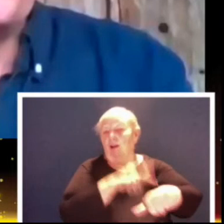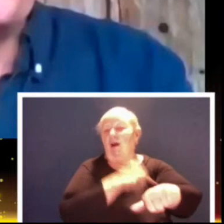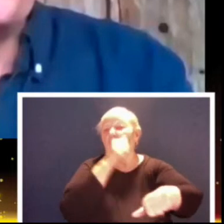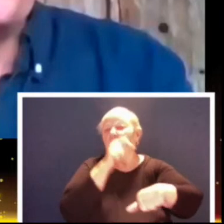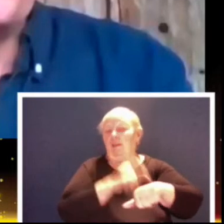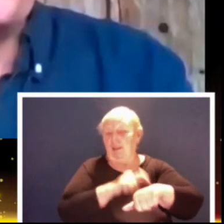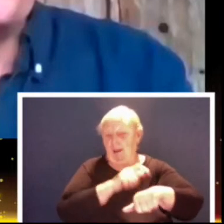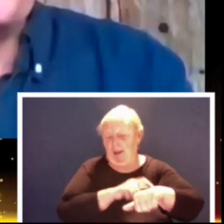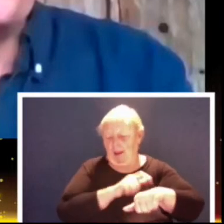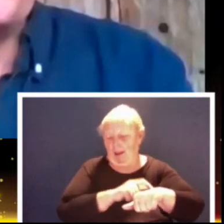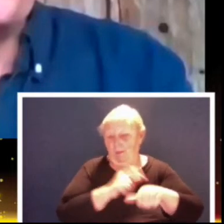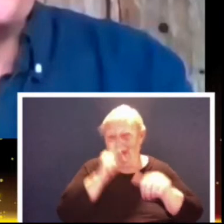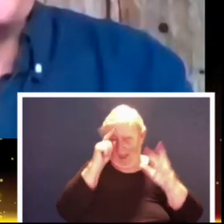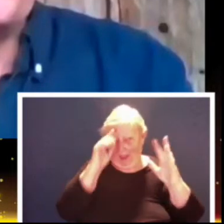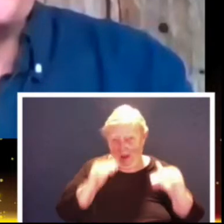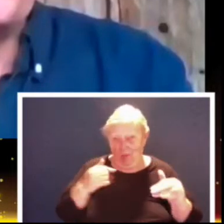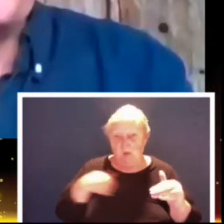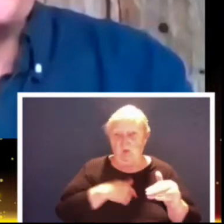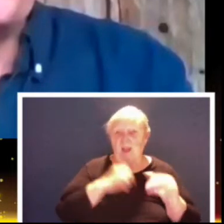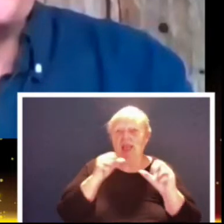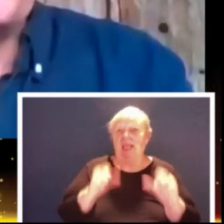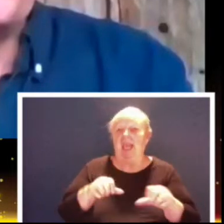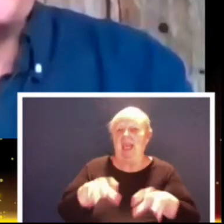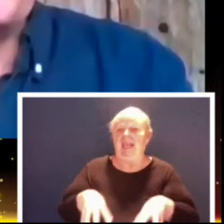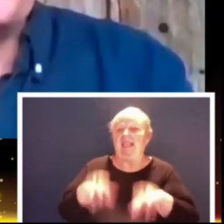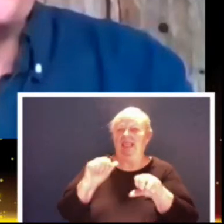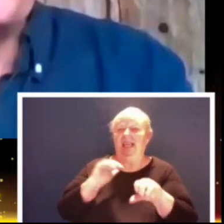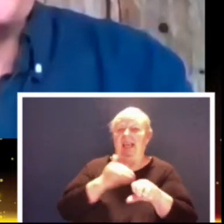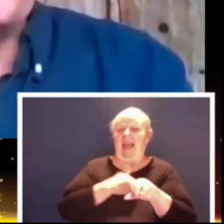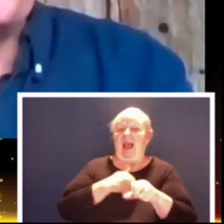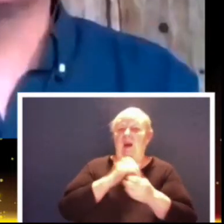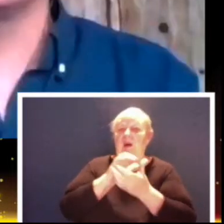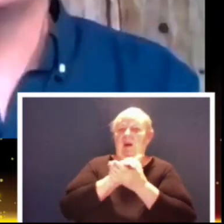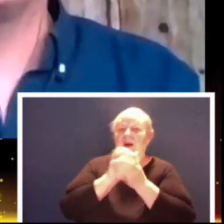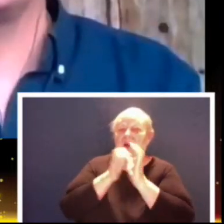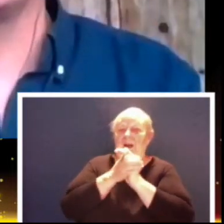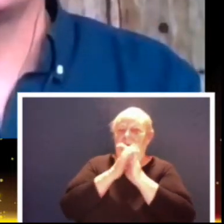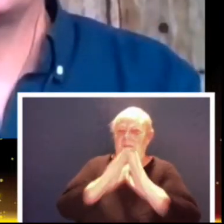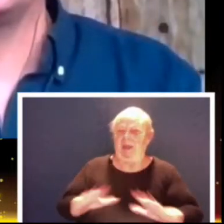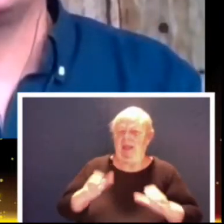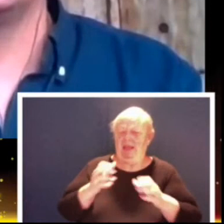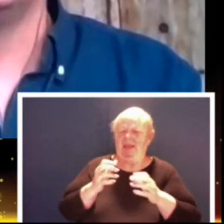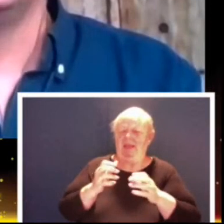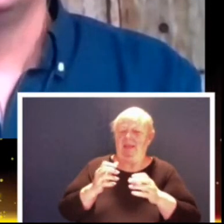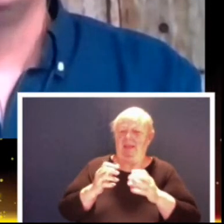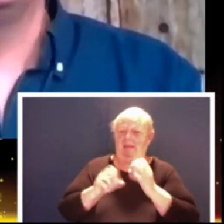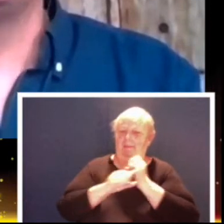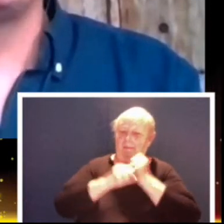that we can expand that space of peace in which to be. Do you have a sense about how people